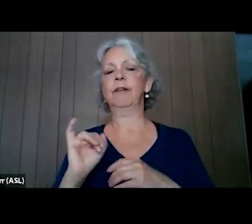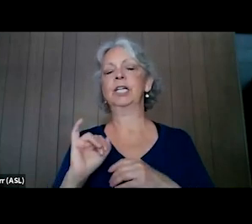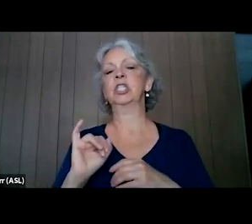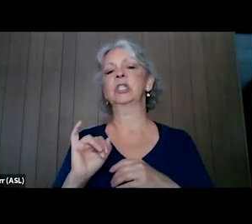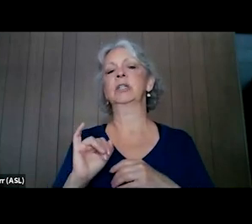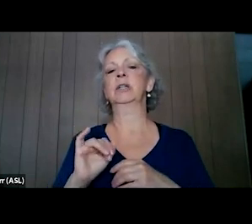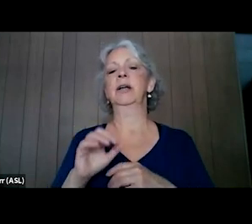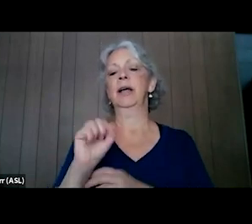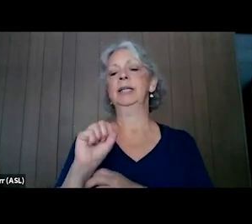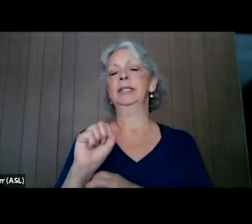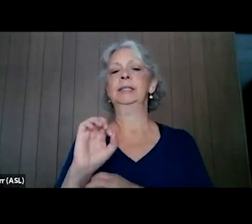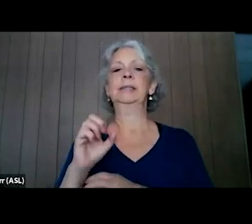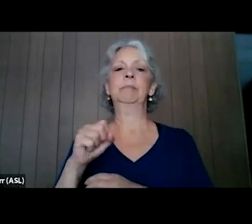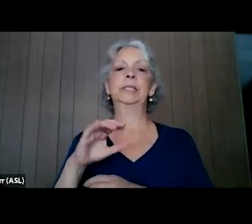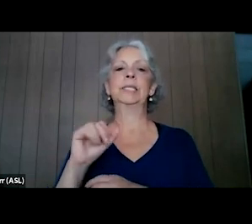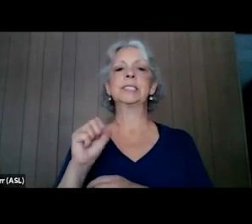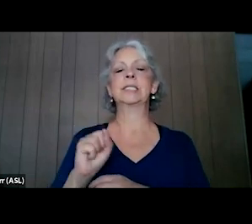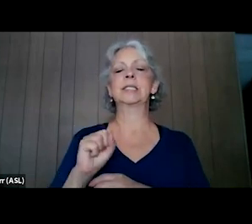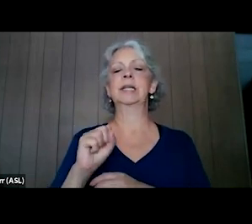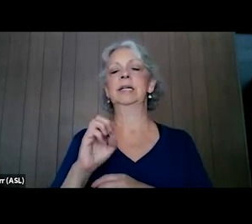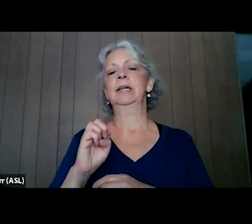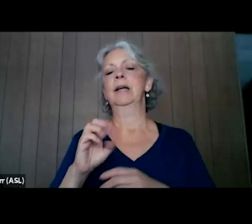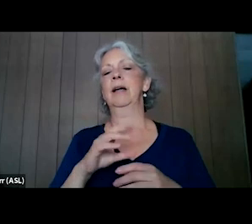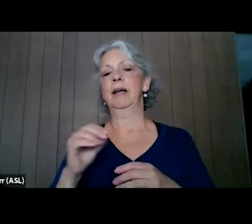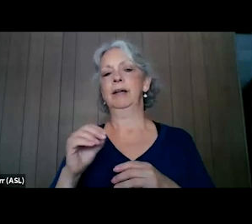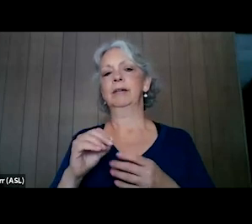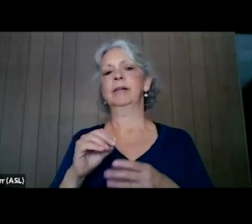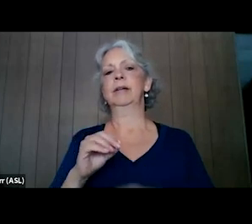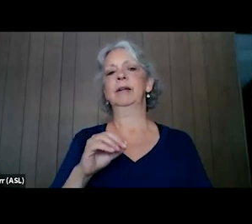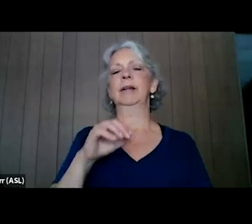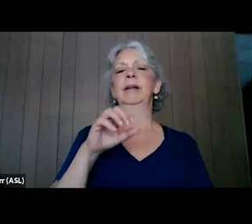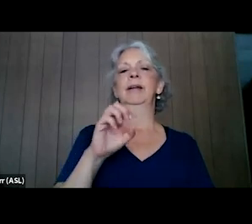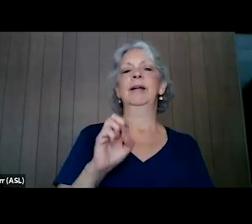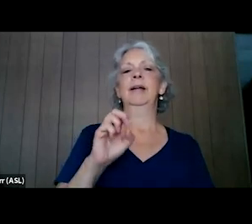as well as sepsis and infective endocarditis, which is an infection related to the heart valves,